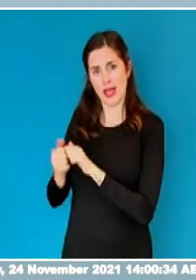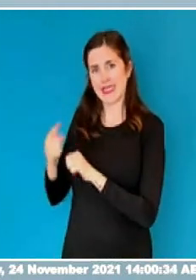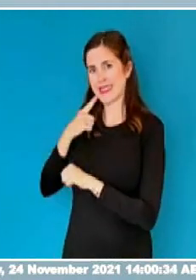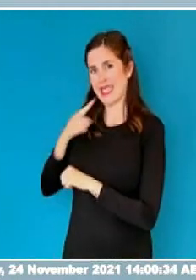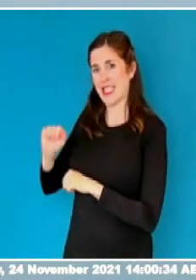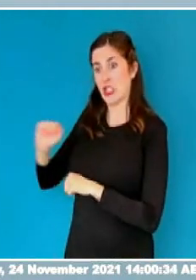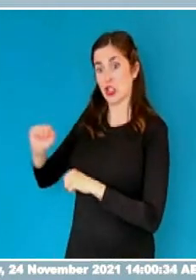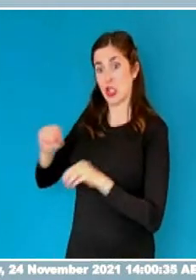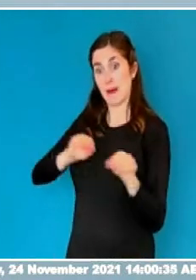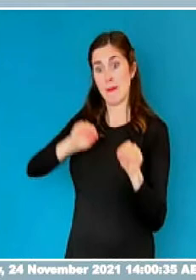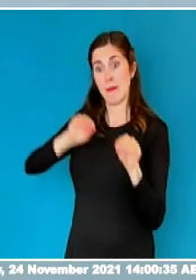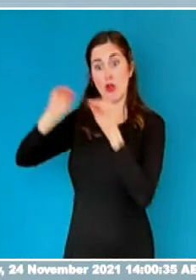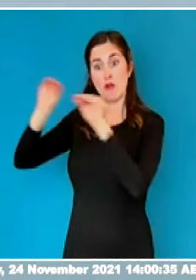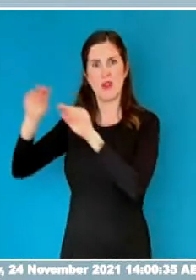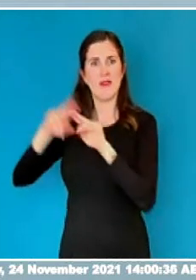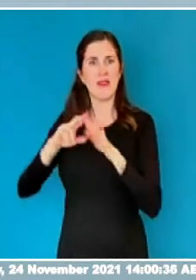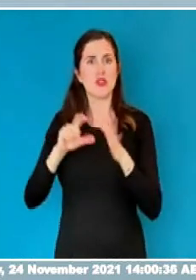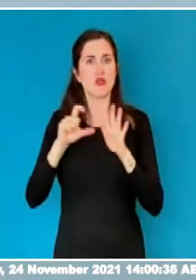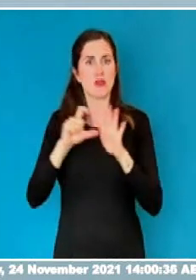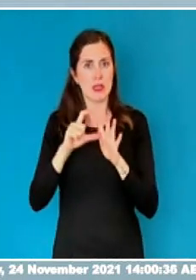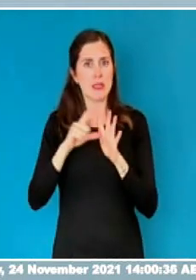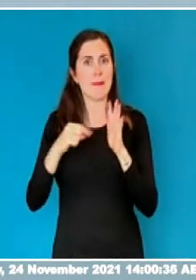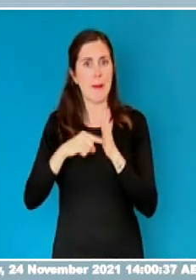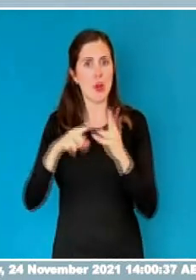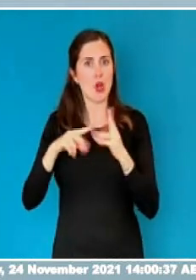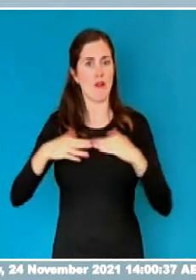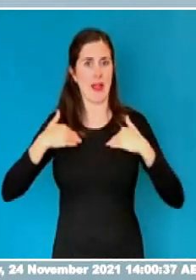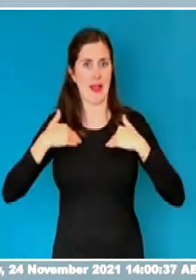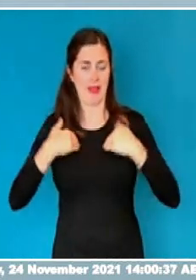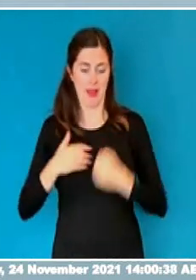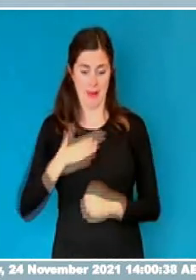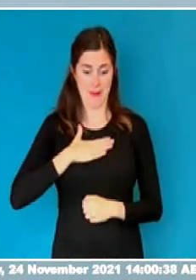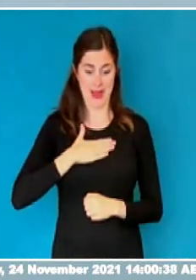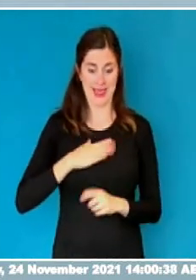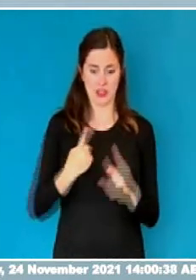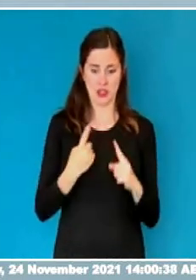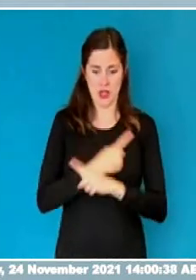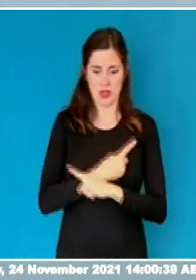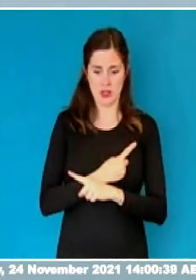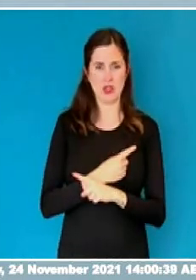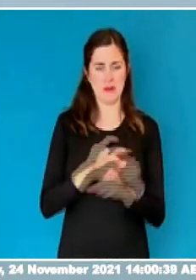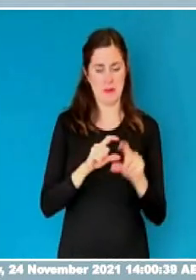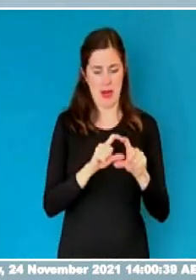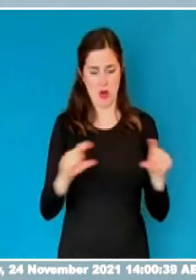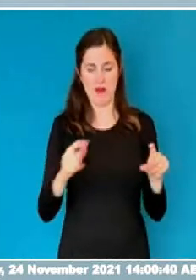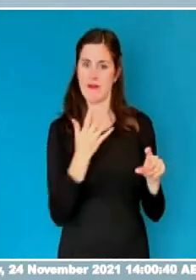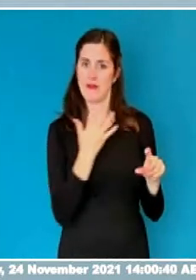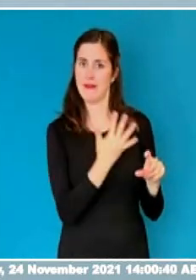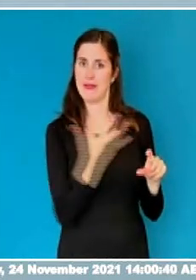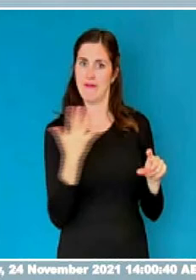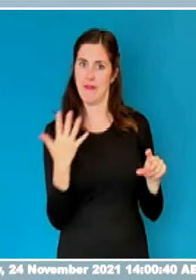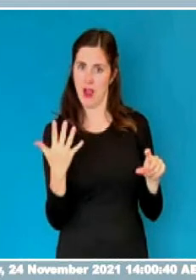Department of Health. Therefore I need to amend my statement at paragraph 55 to reflect